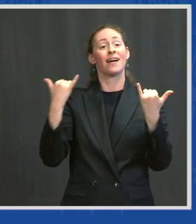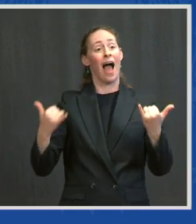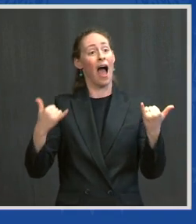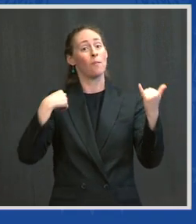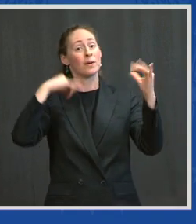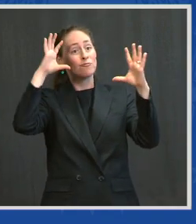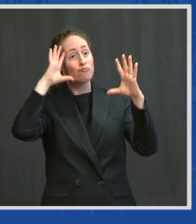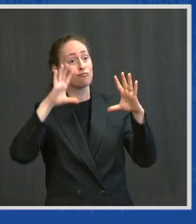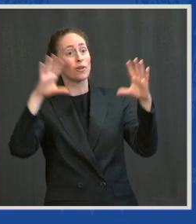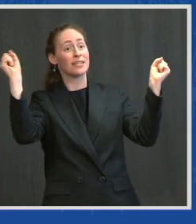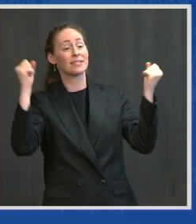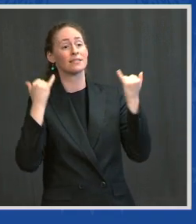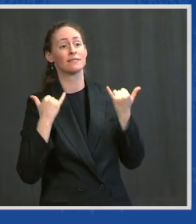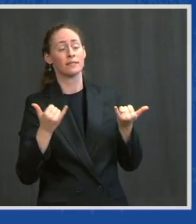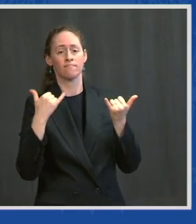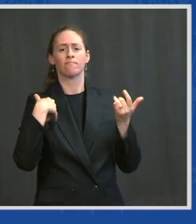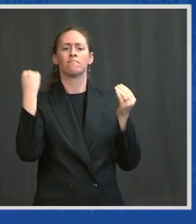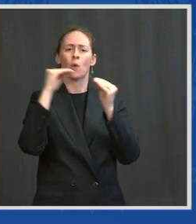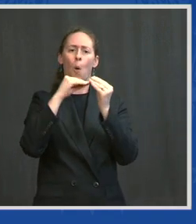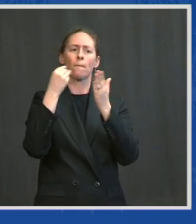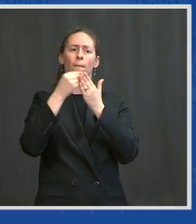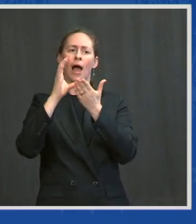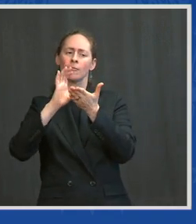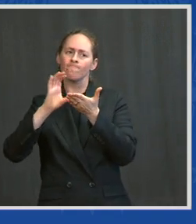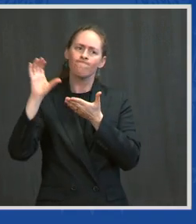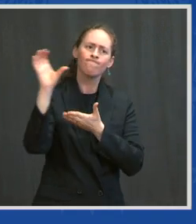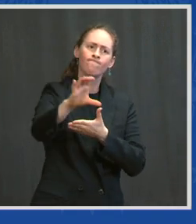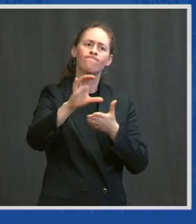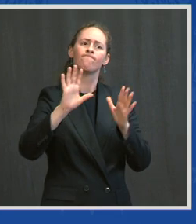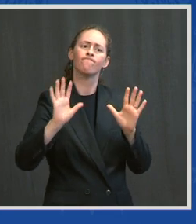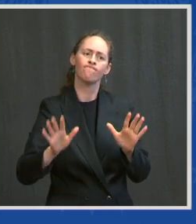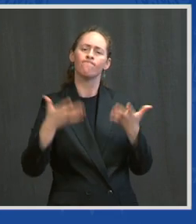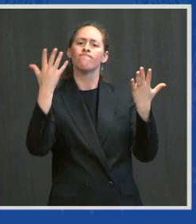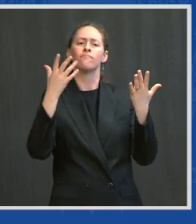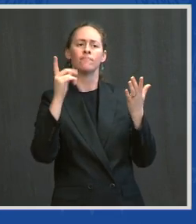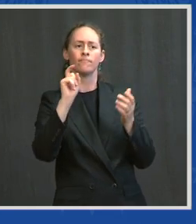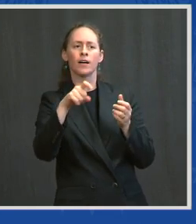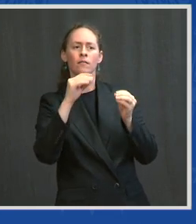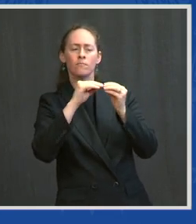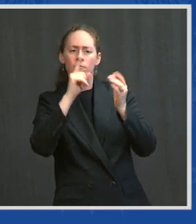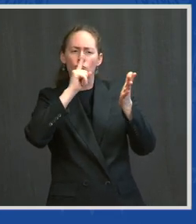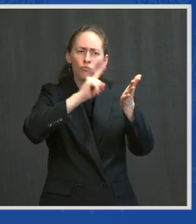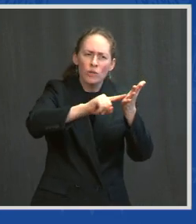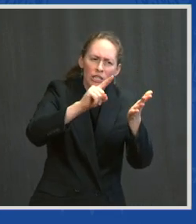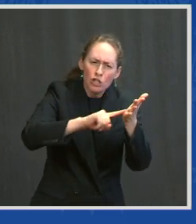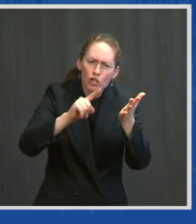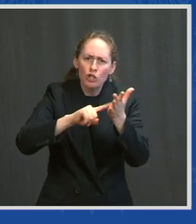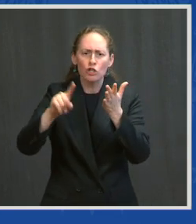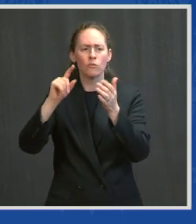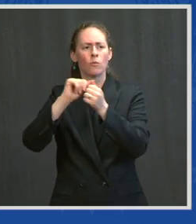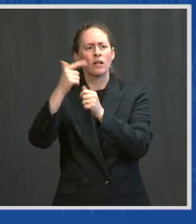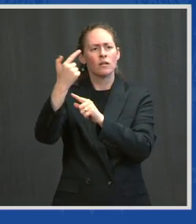for the gun violence research at the CDC and the National Institutes of Health -- the NIH --